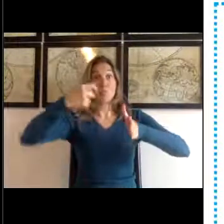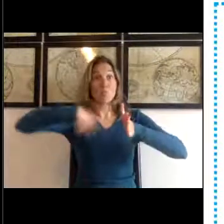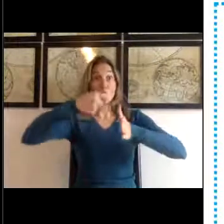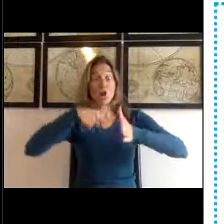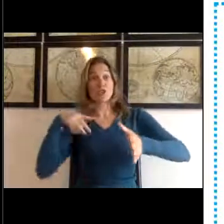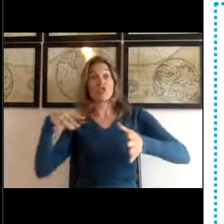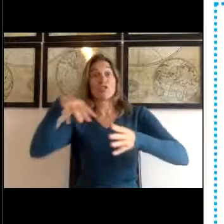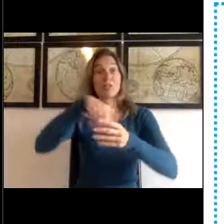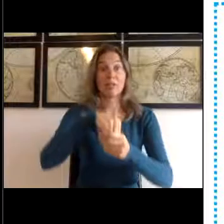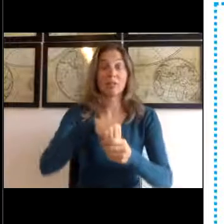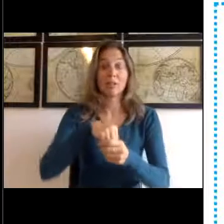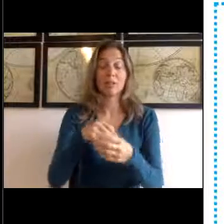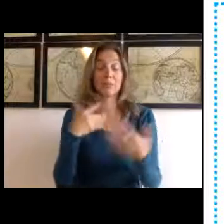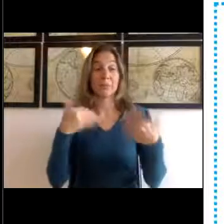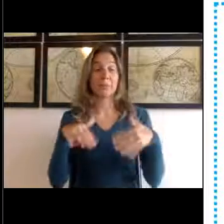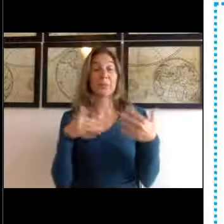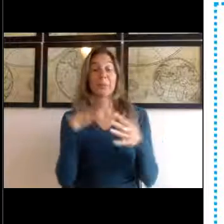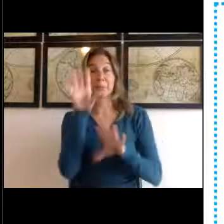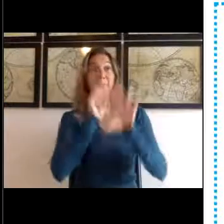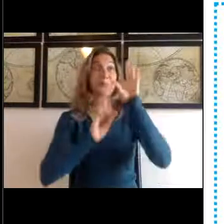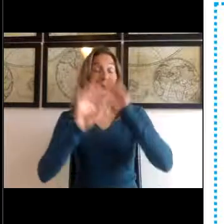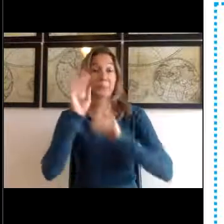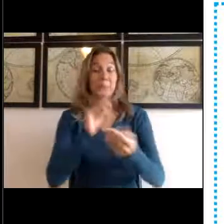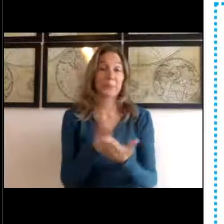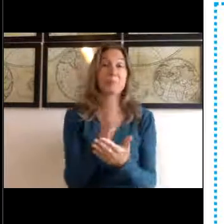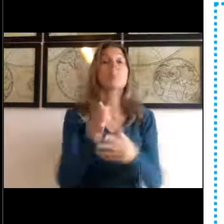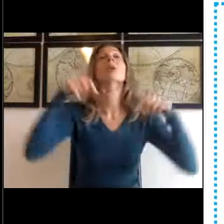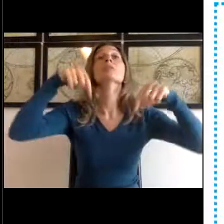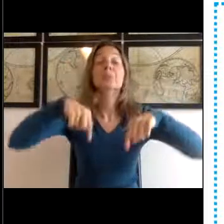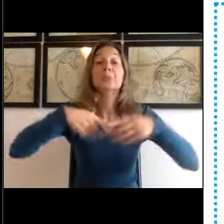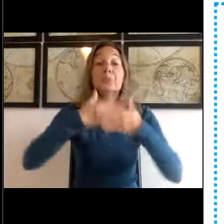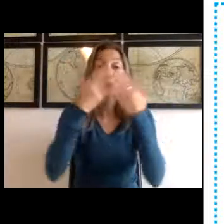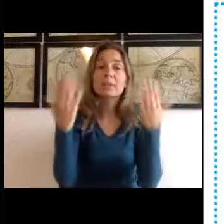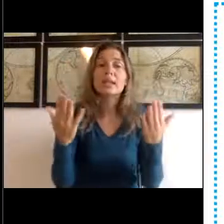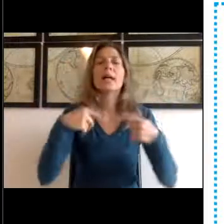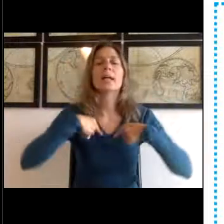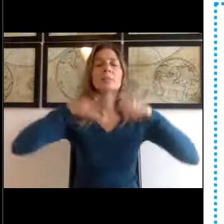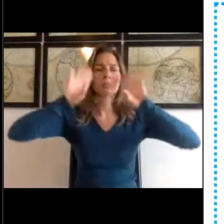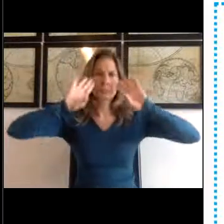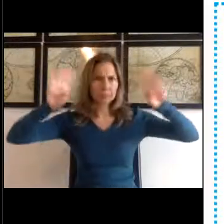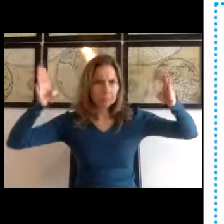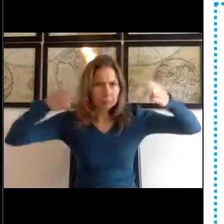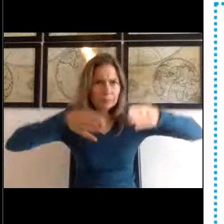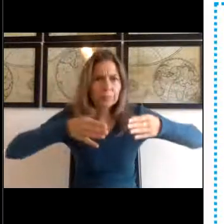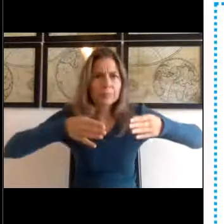I'd like to speak about how we try to be as inclusive as possible,